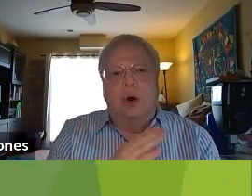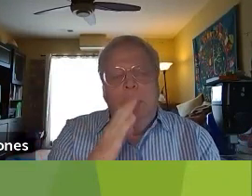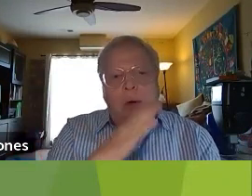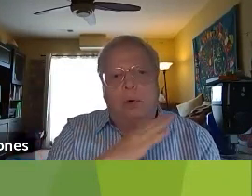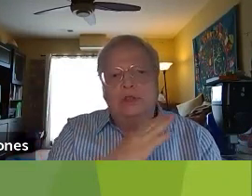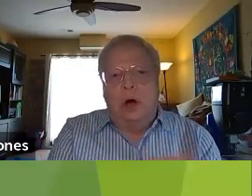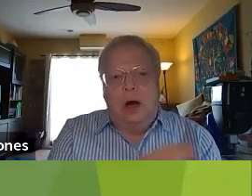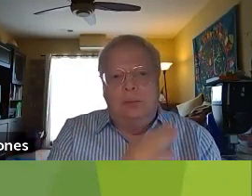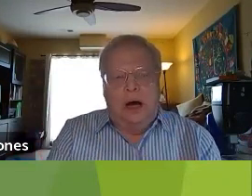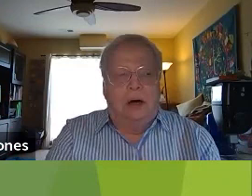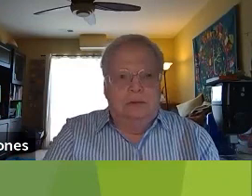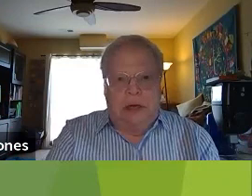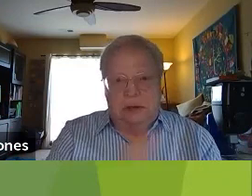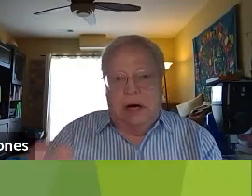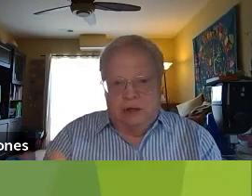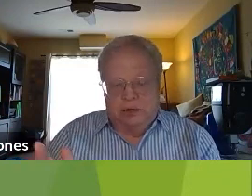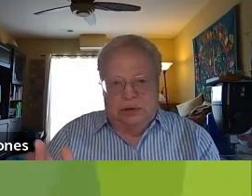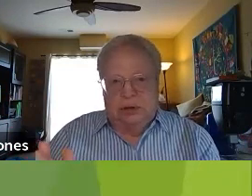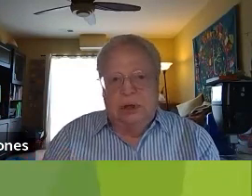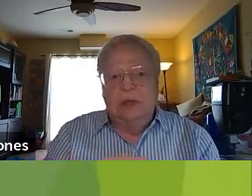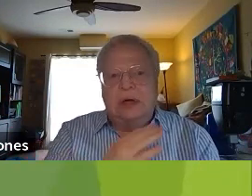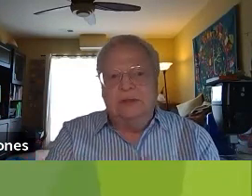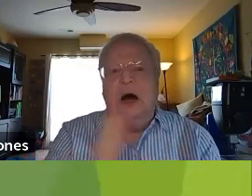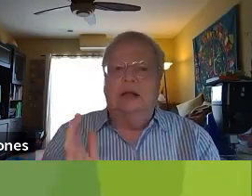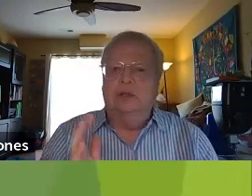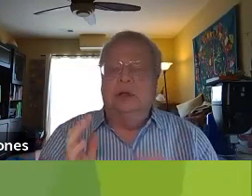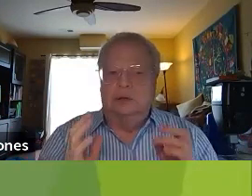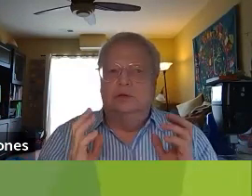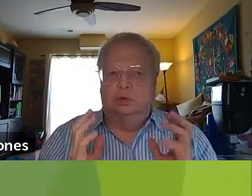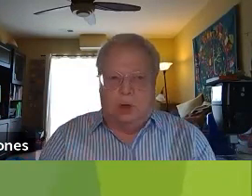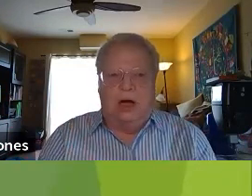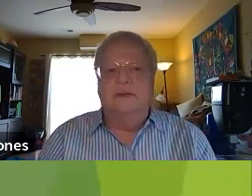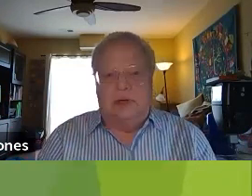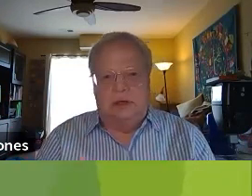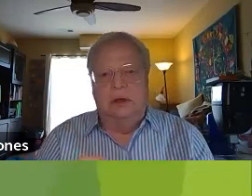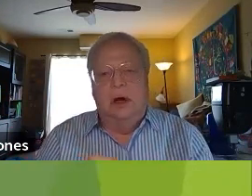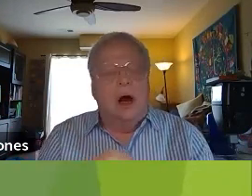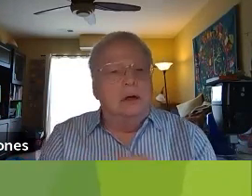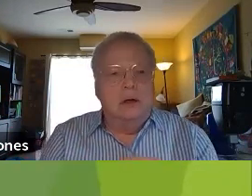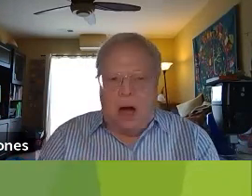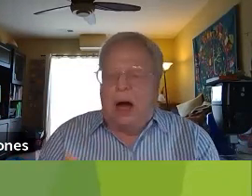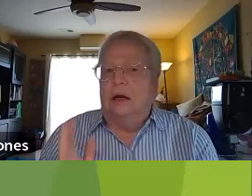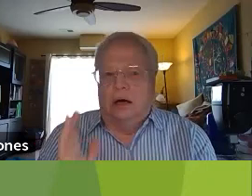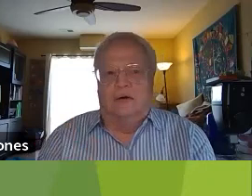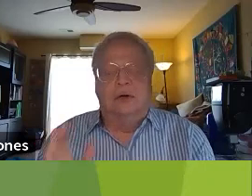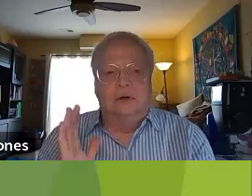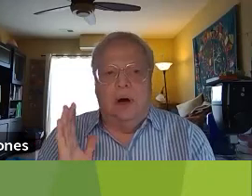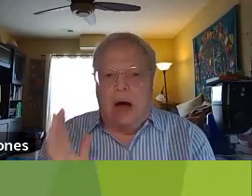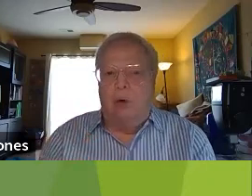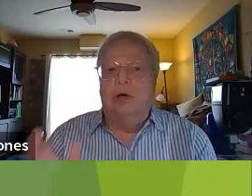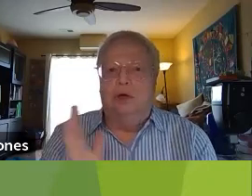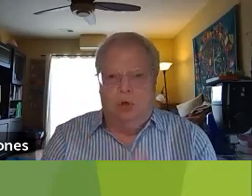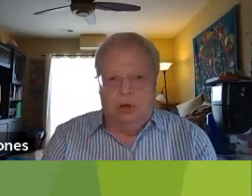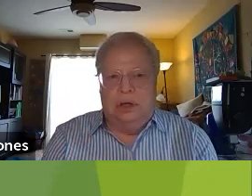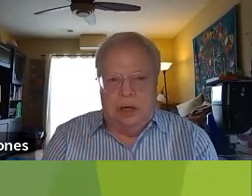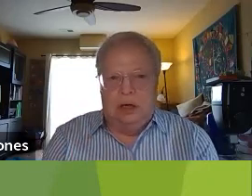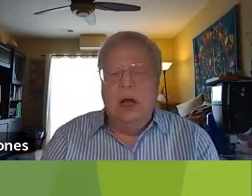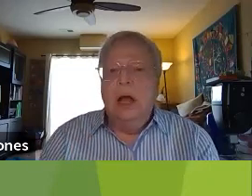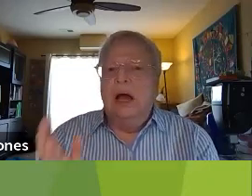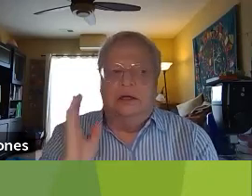So when we talk about technology, technology is driving a lot of how we communicate, and